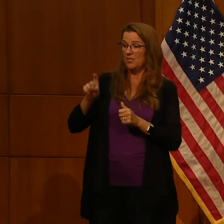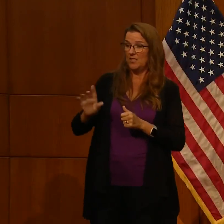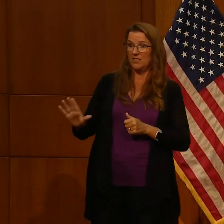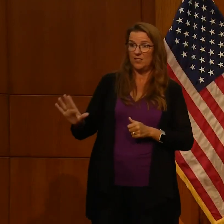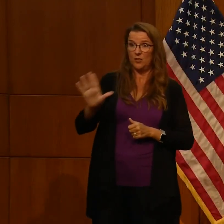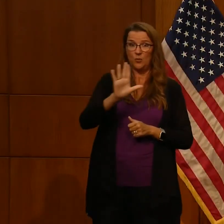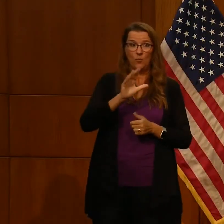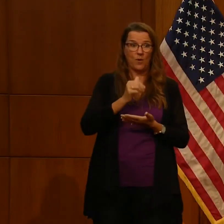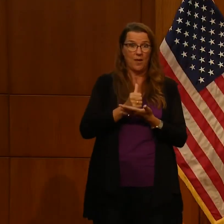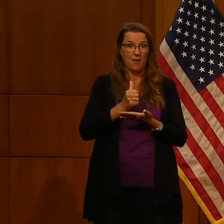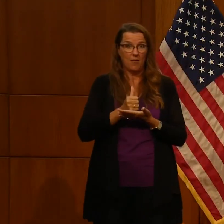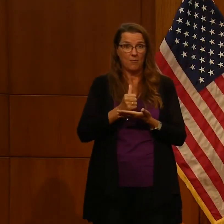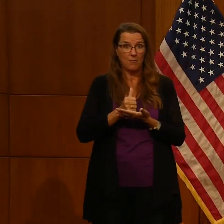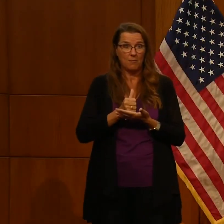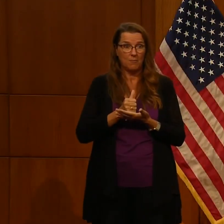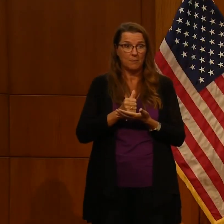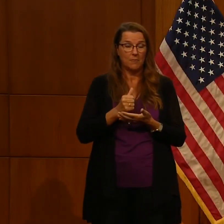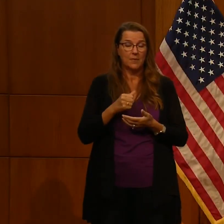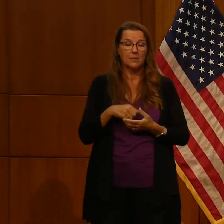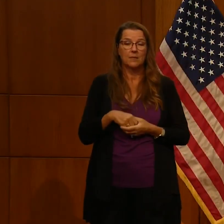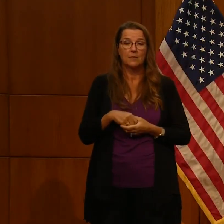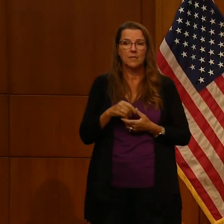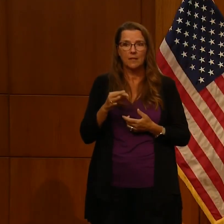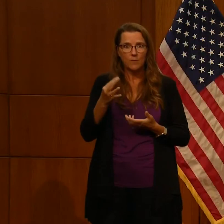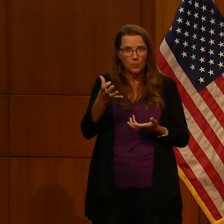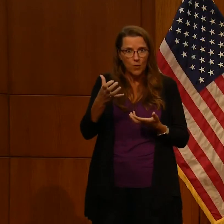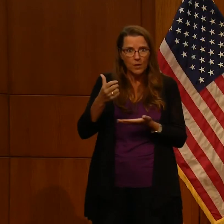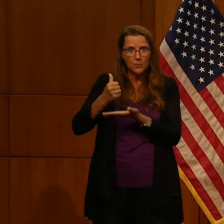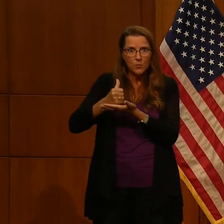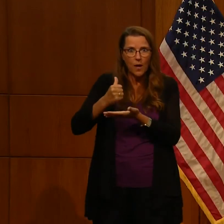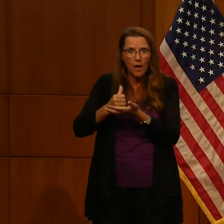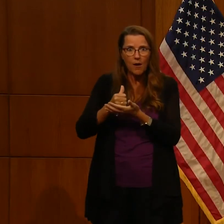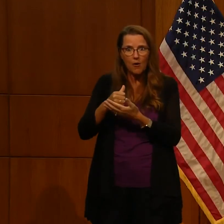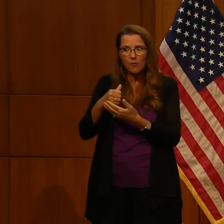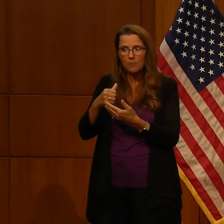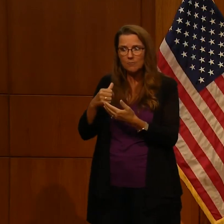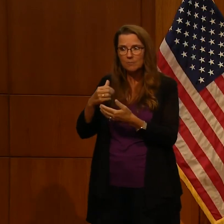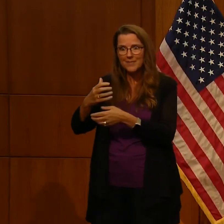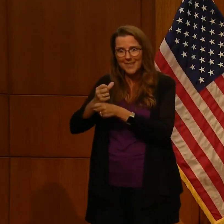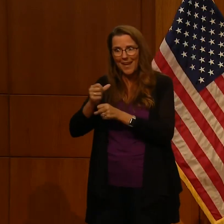VIRGINIA NEEDS YOUR HELP. IF